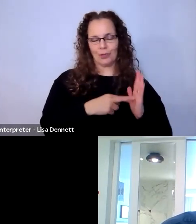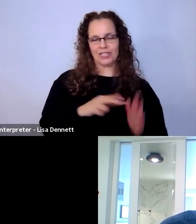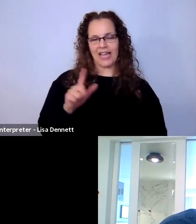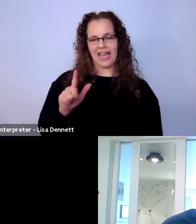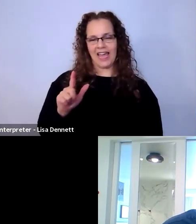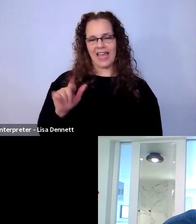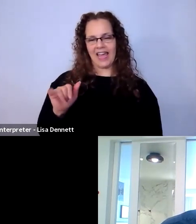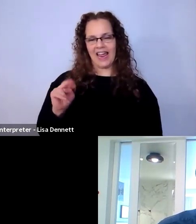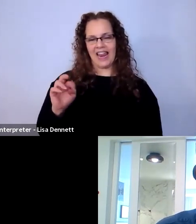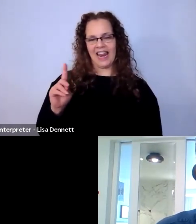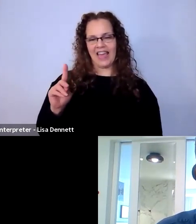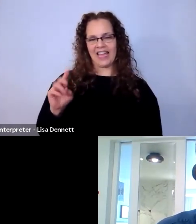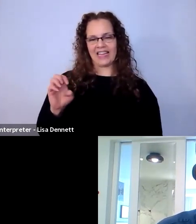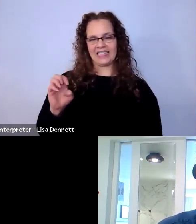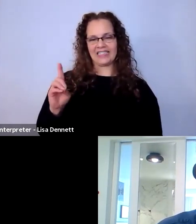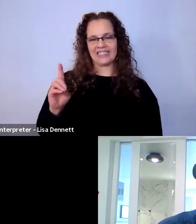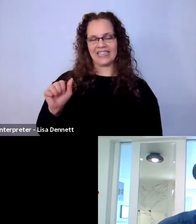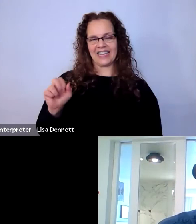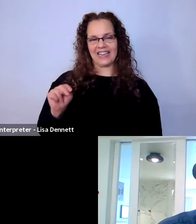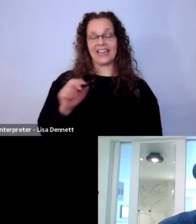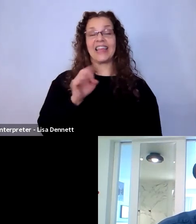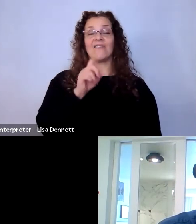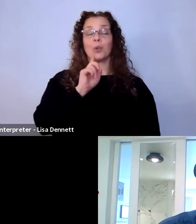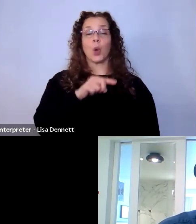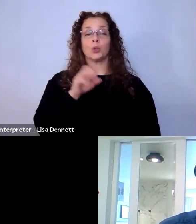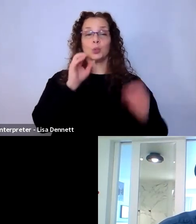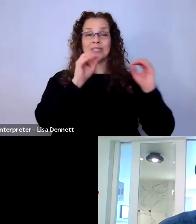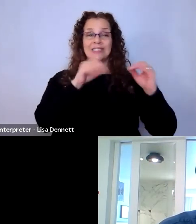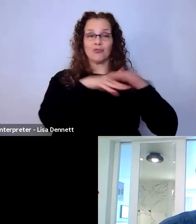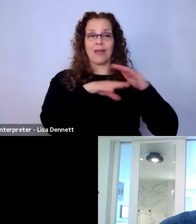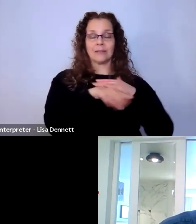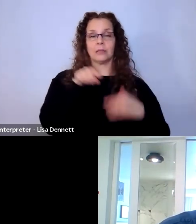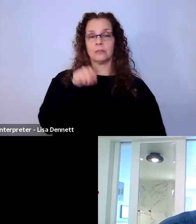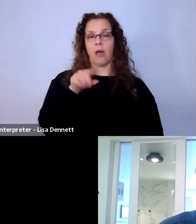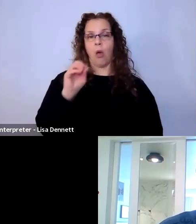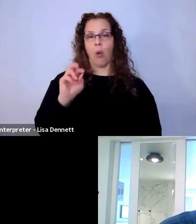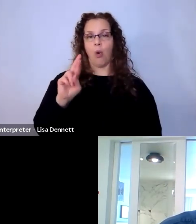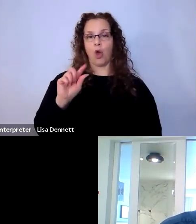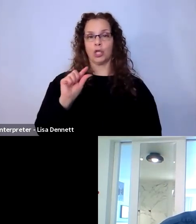If you go to teach access dot O rg you can learn more, this is a US based effort for now.